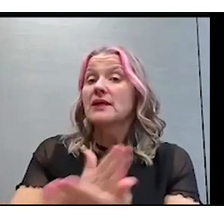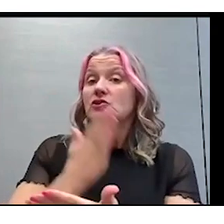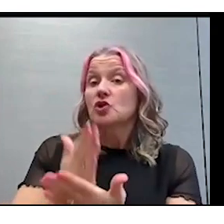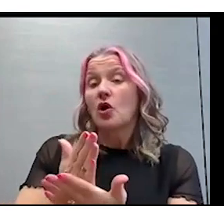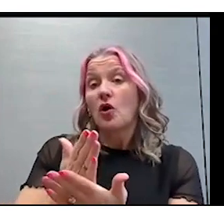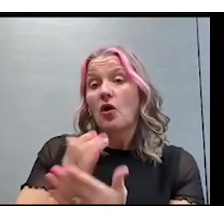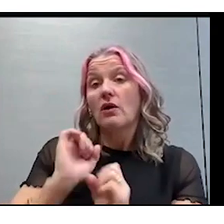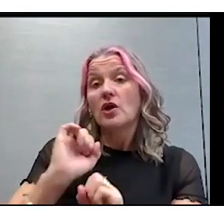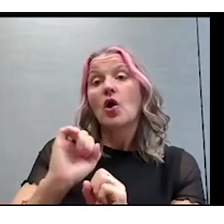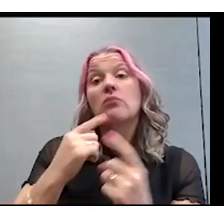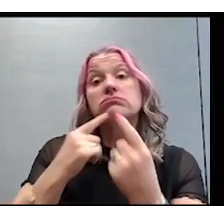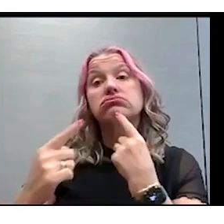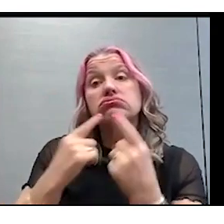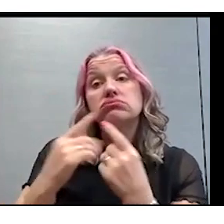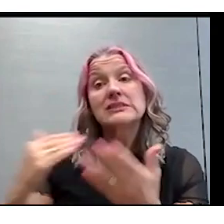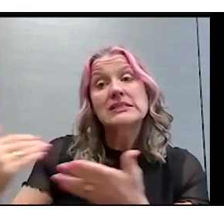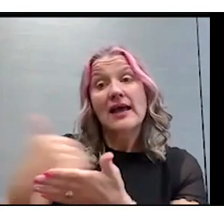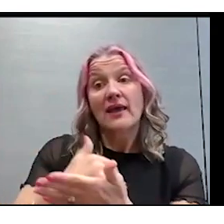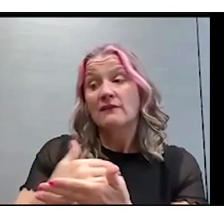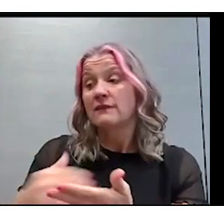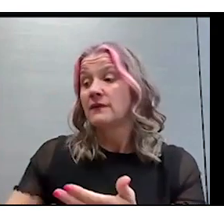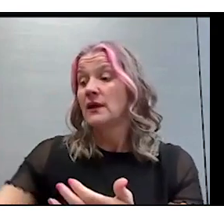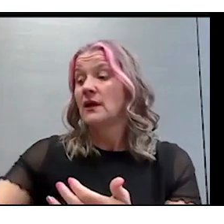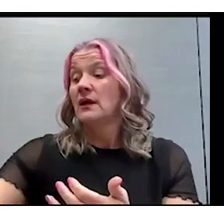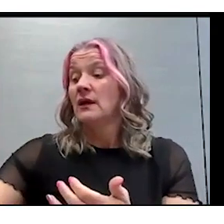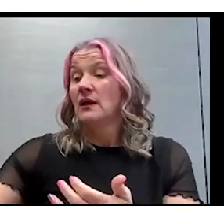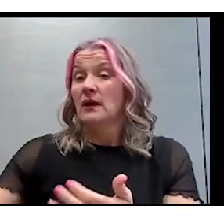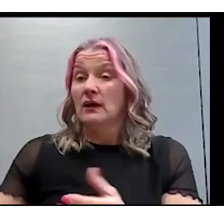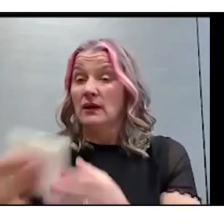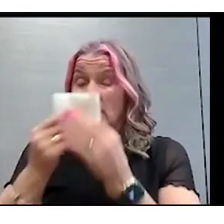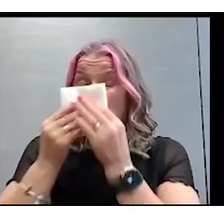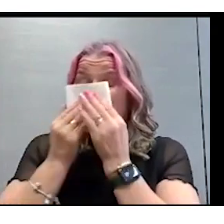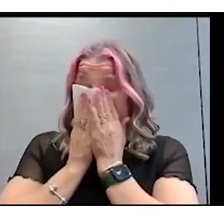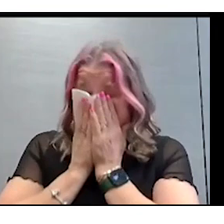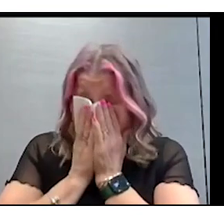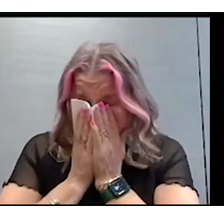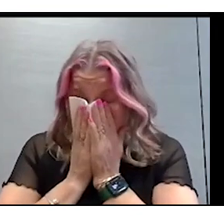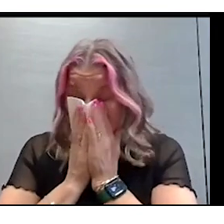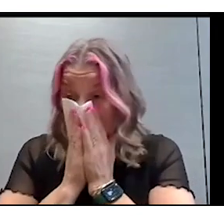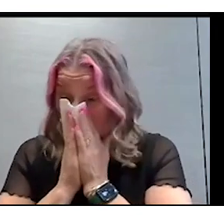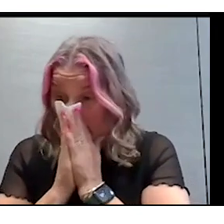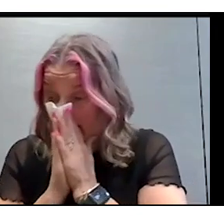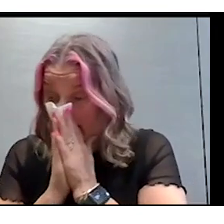All of those things are also very important. Privacy and security go without saying.